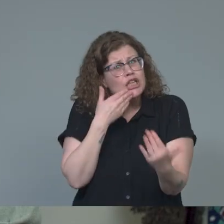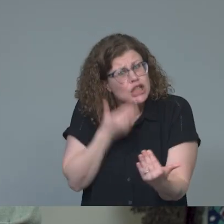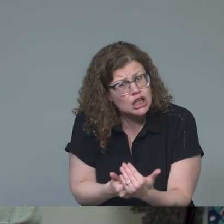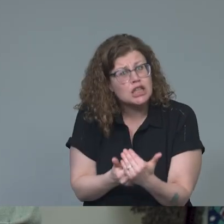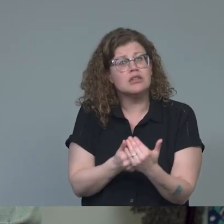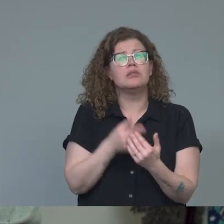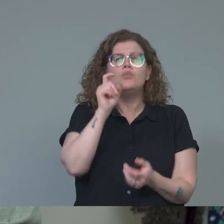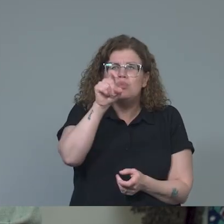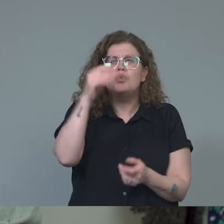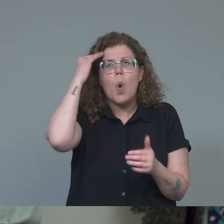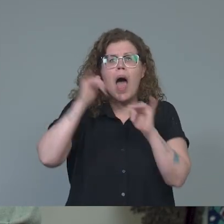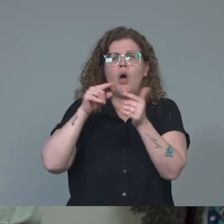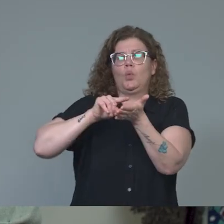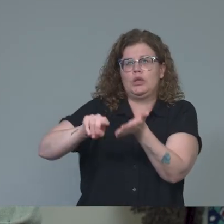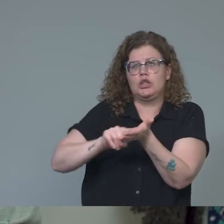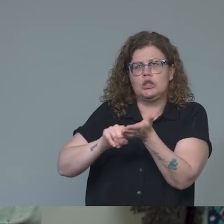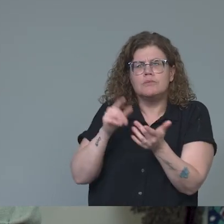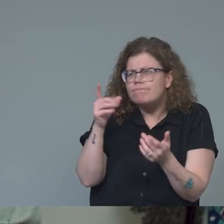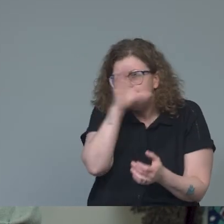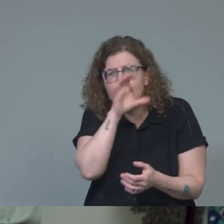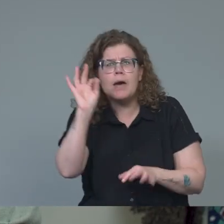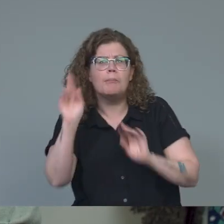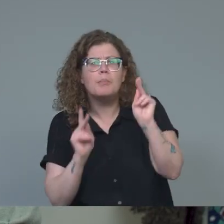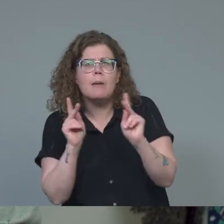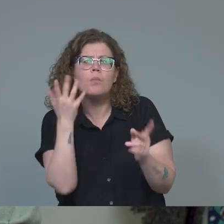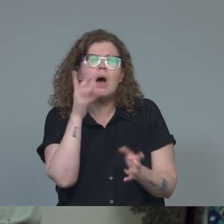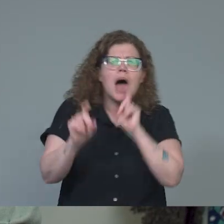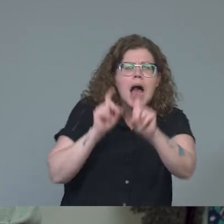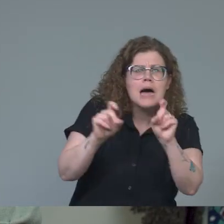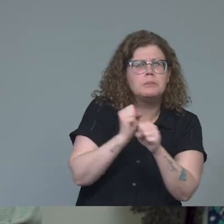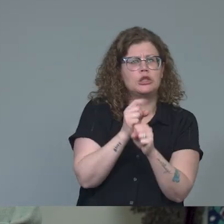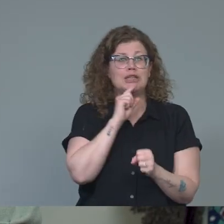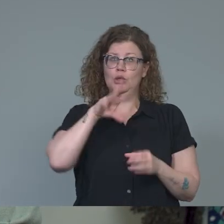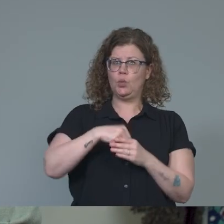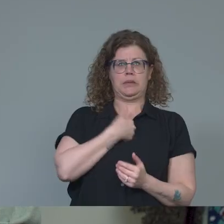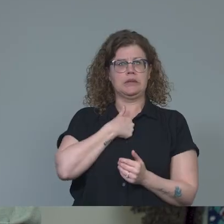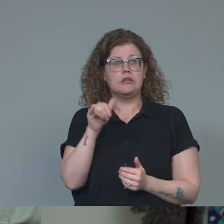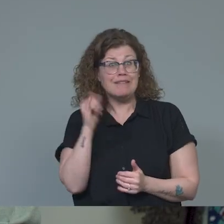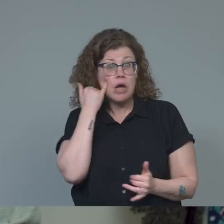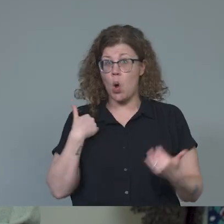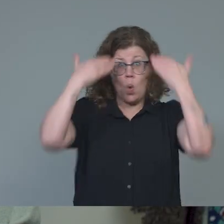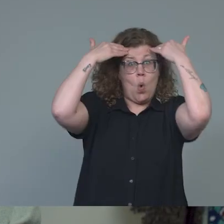public artists and arts professionals, arts culture professionals like myself that can help